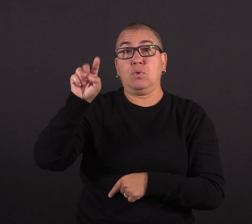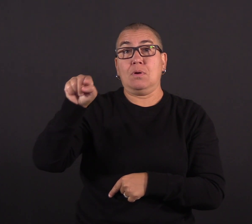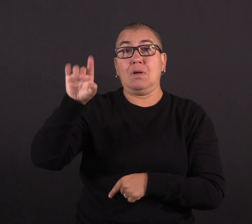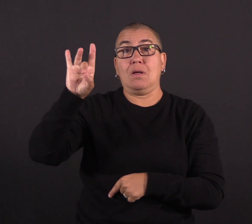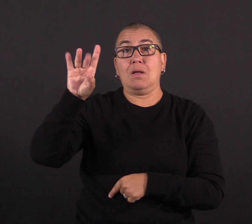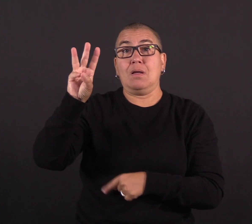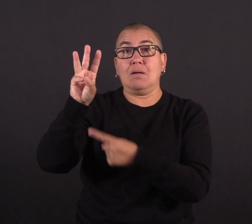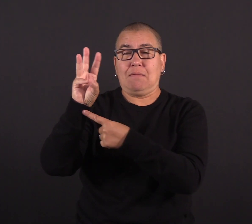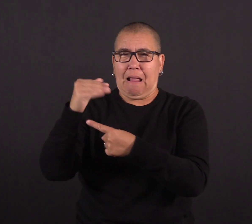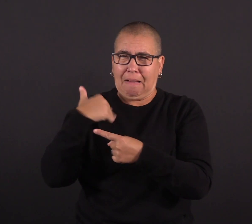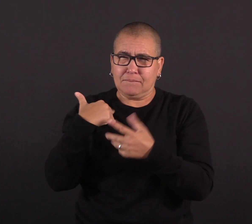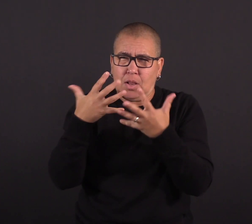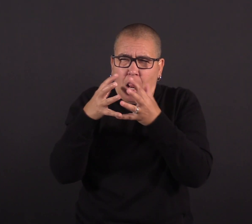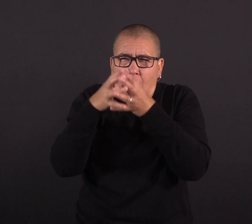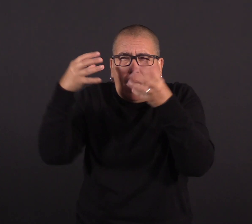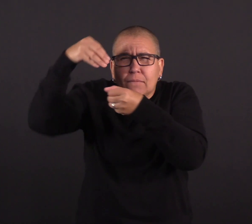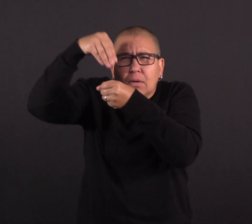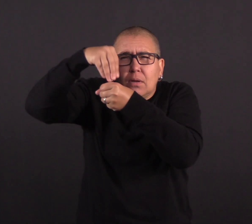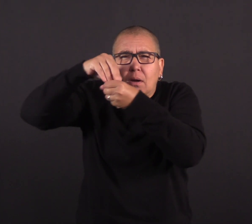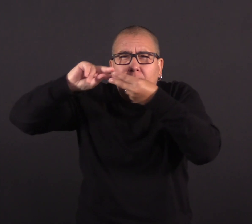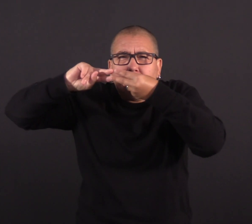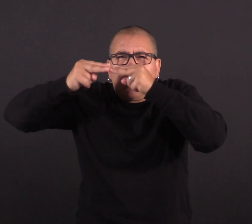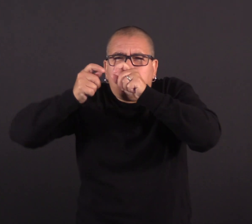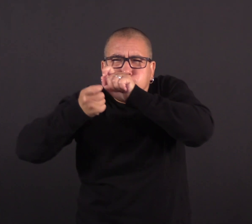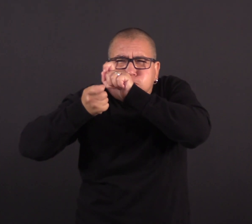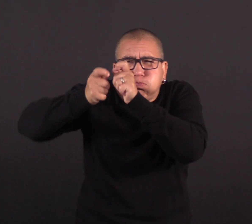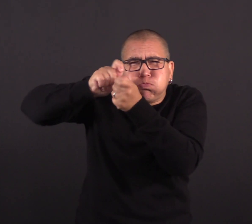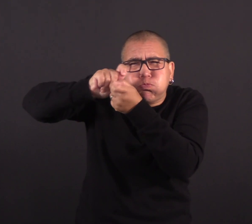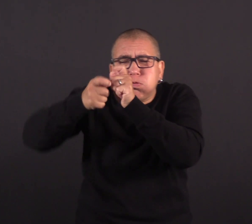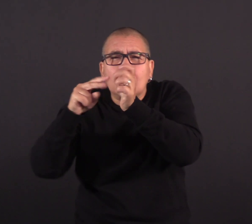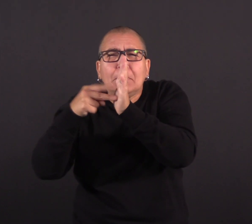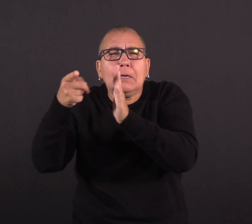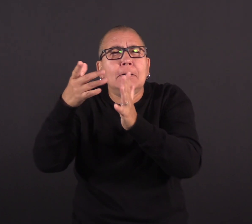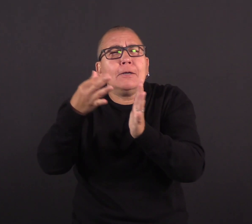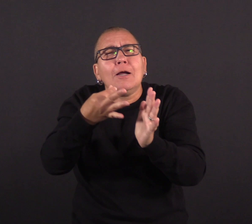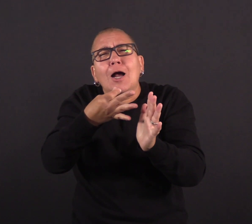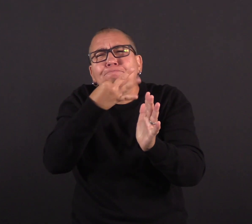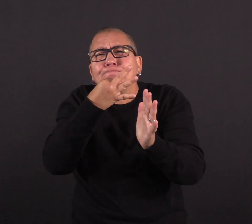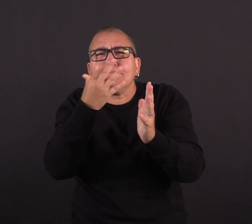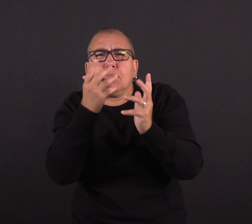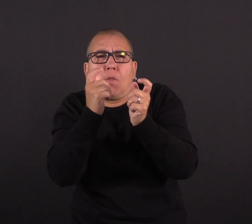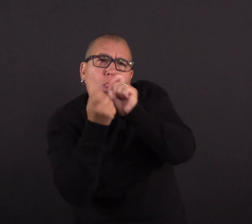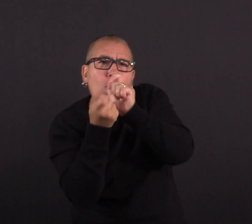mutations that allow the variant to dodge the protection conferred by vaccination or previous